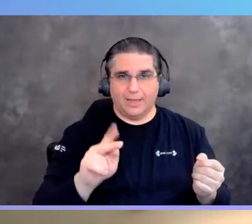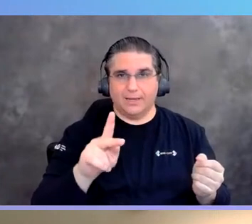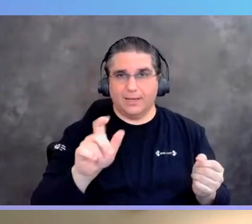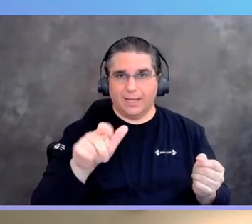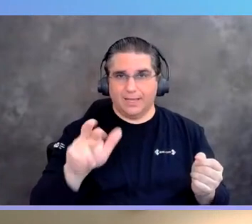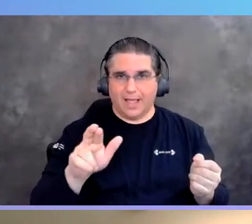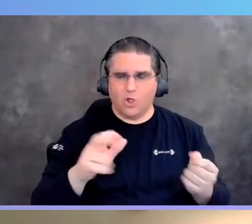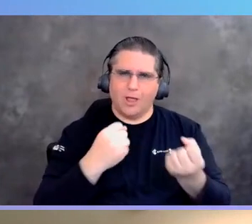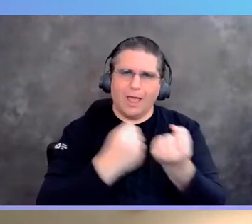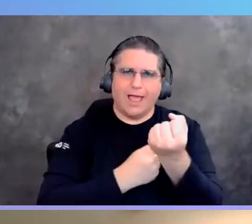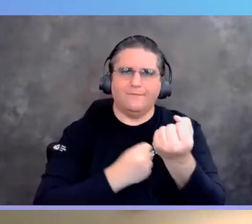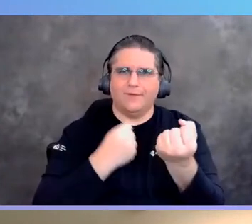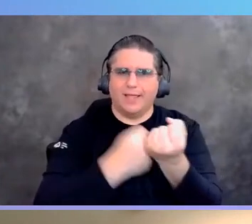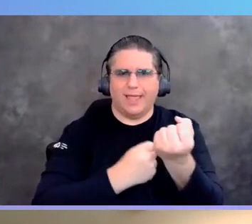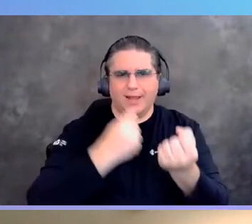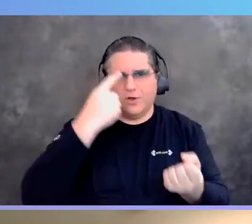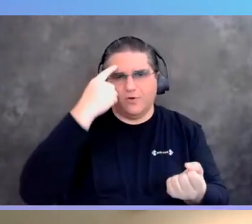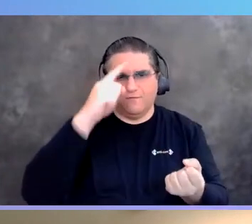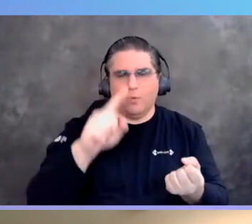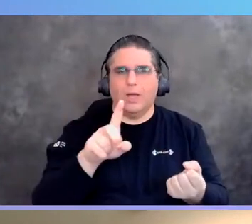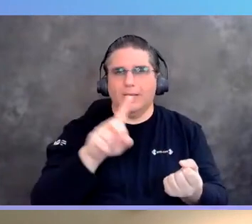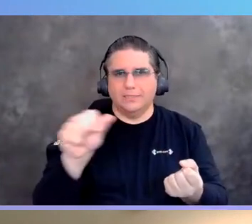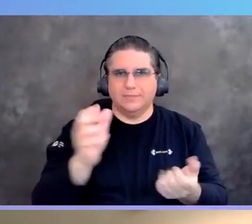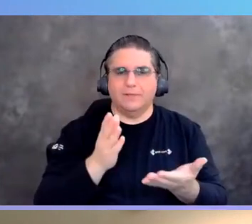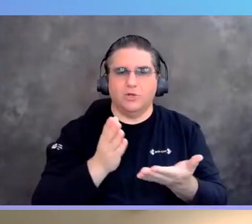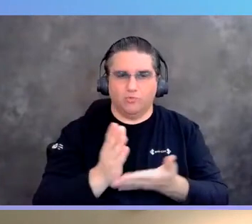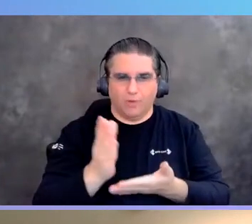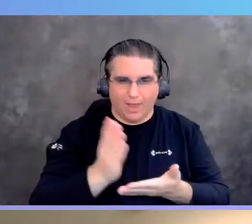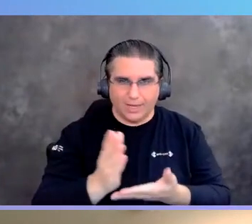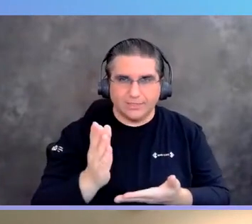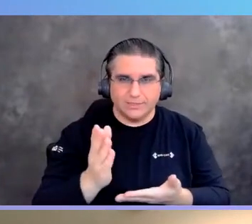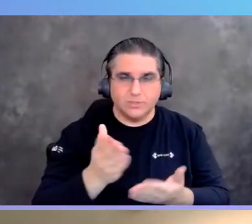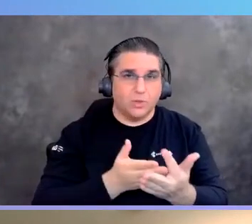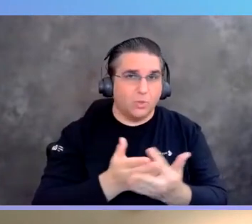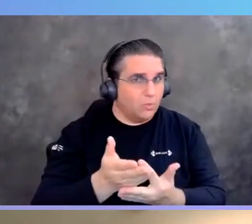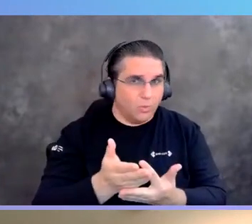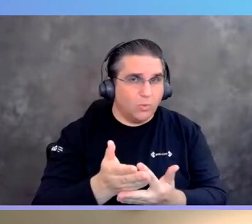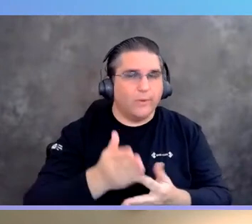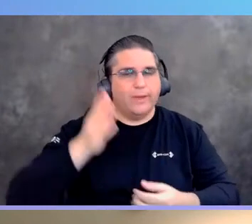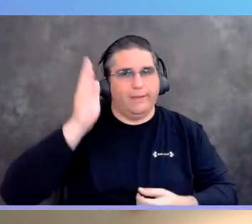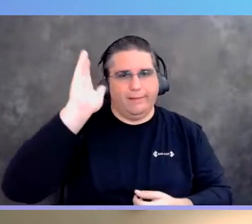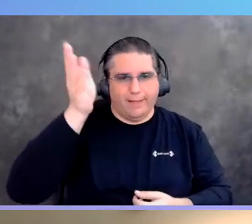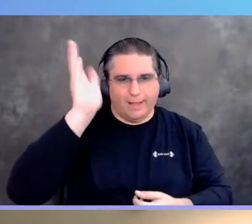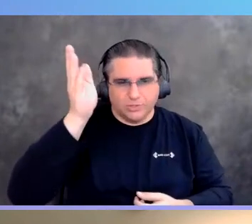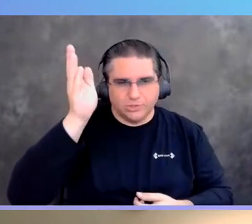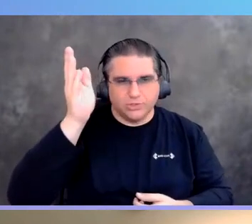disability rights through lectures and books and was